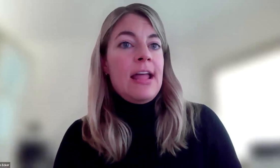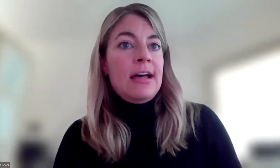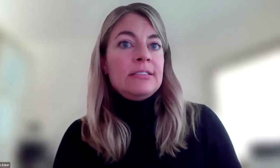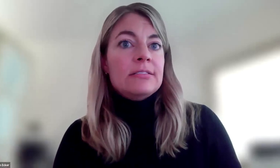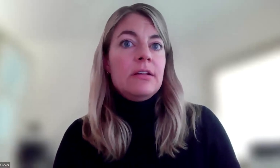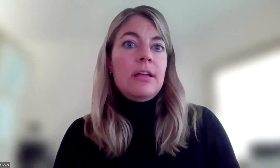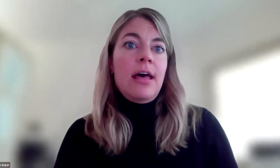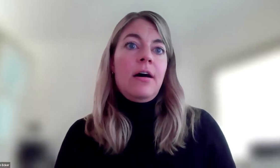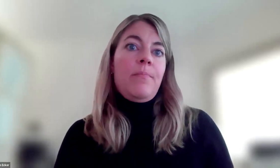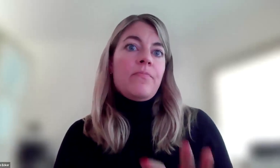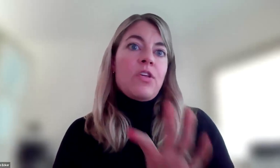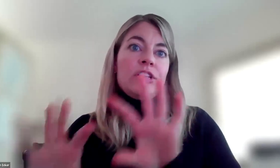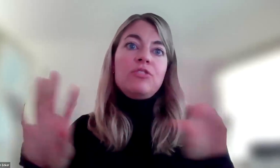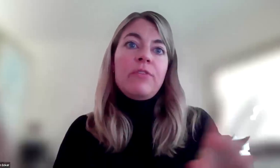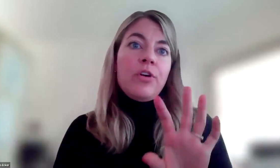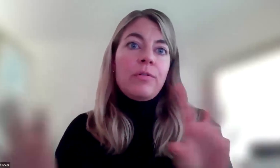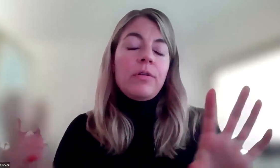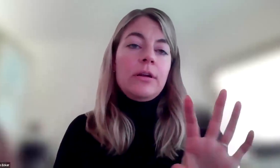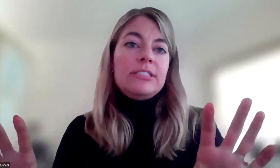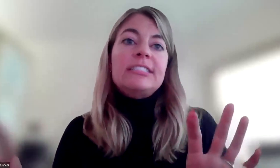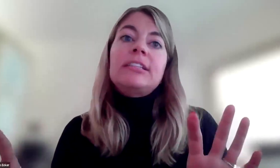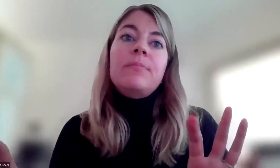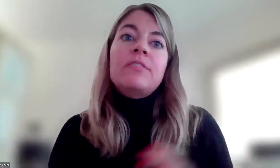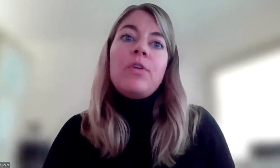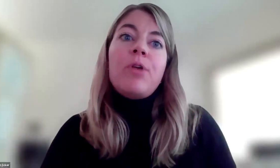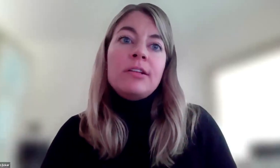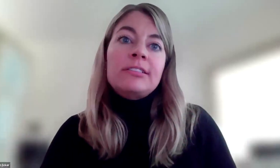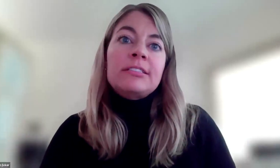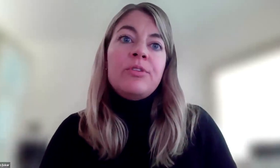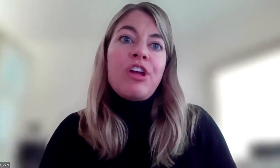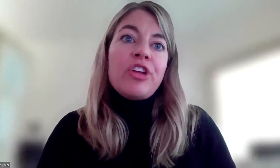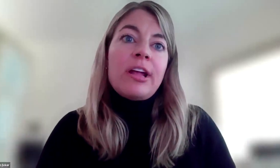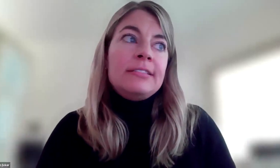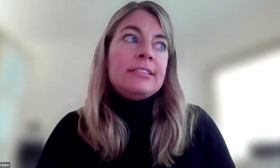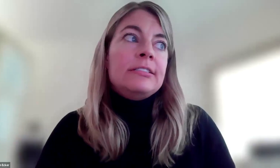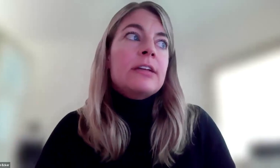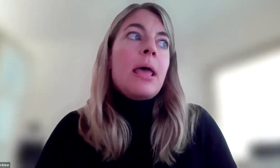different systems for processing immigration cases.